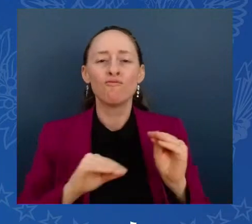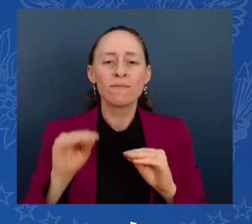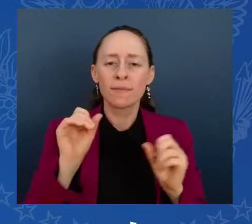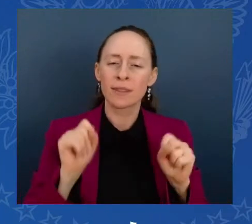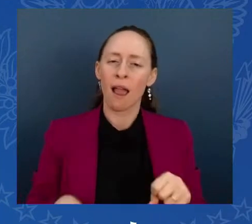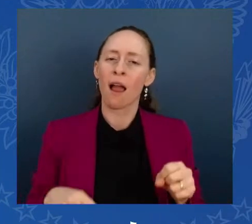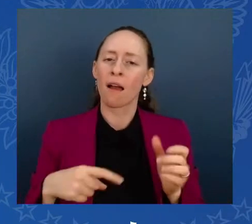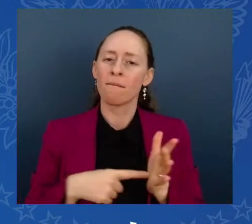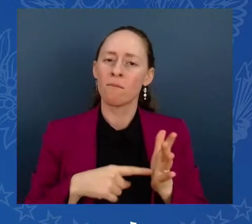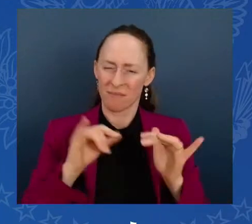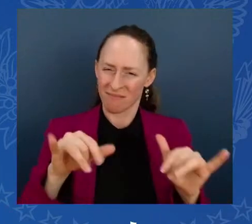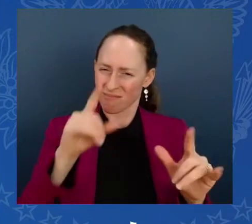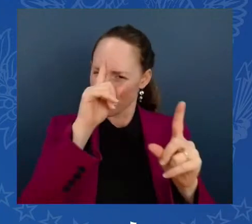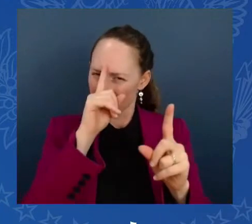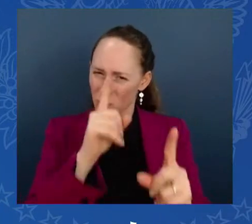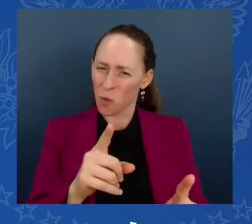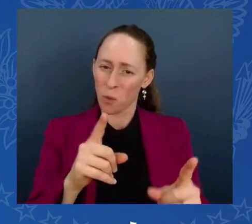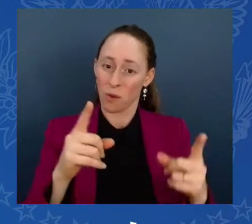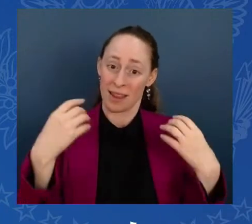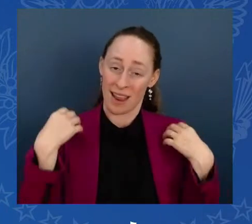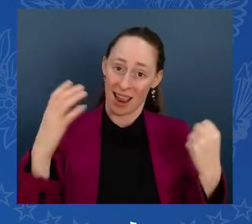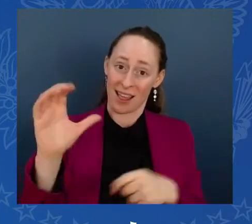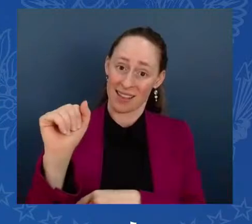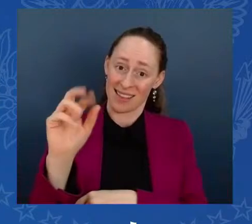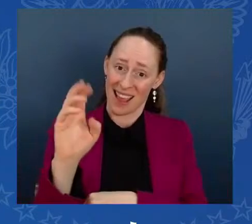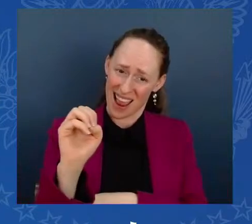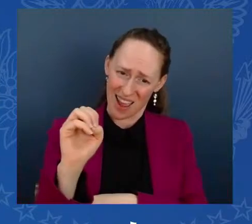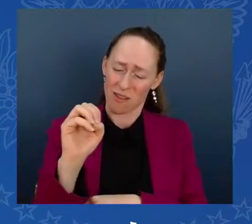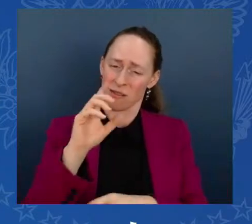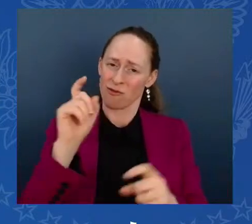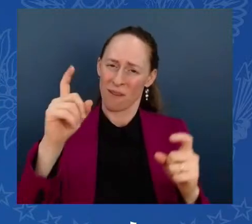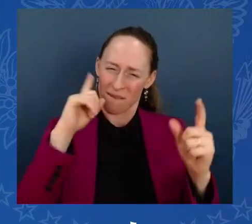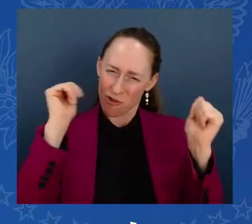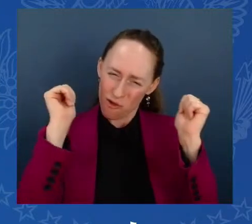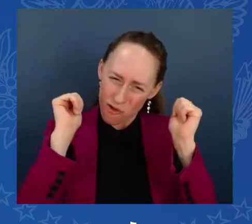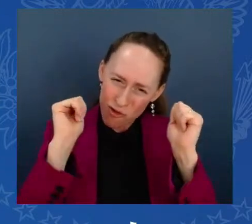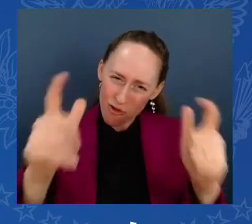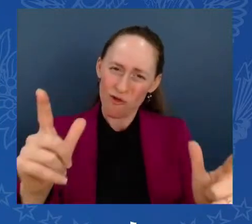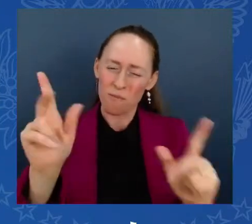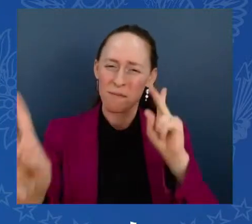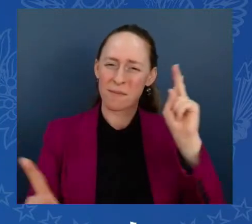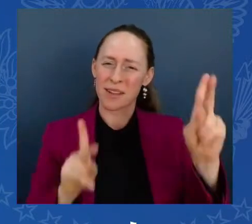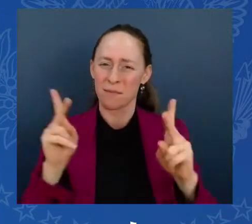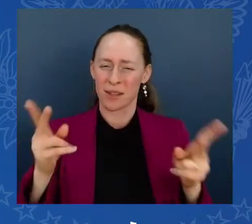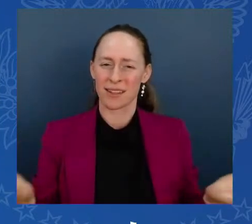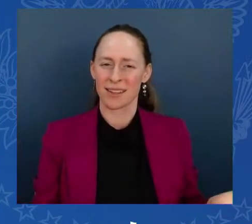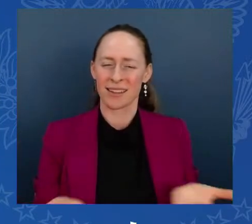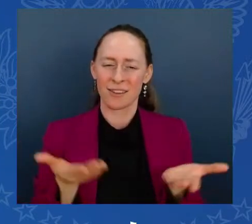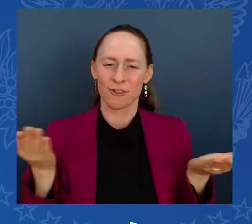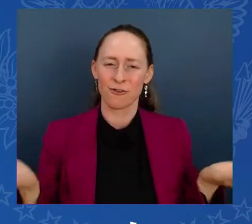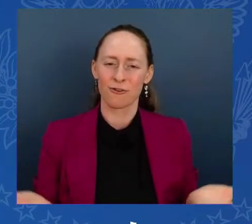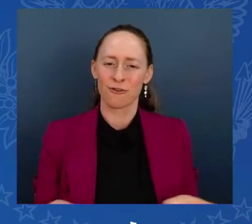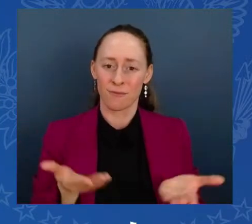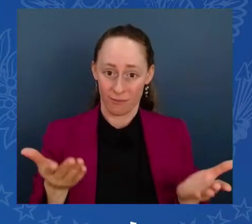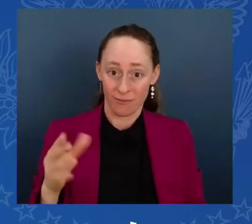And Kamala and I are here today to make a major announcement in our efforts to lower --